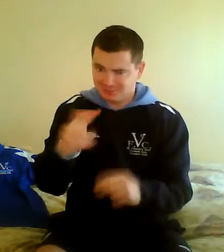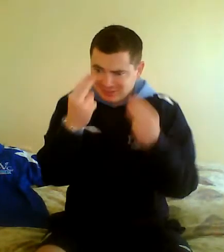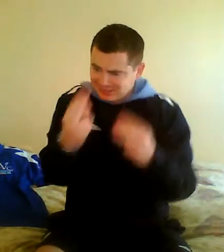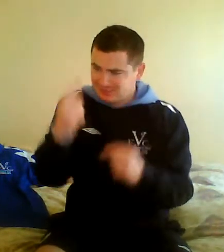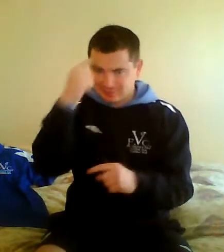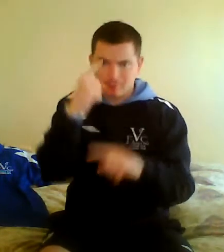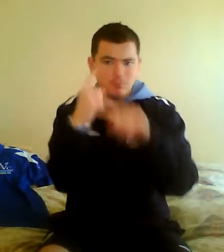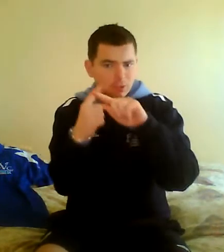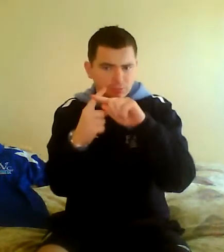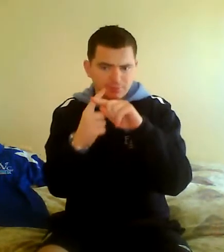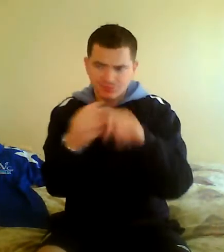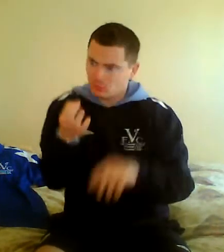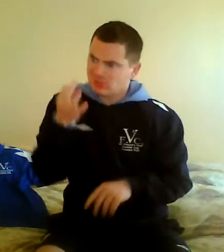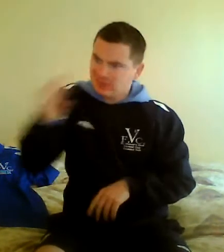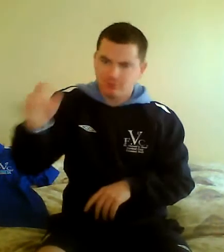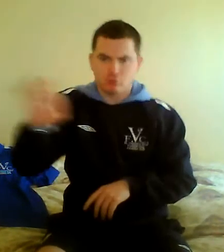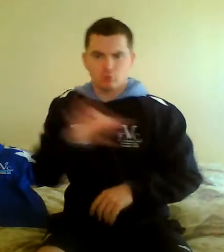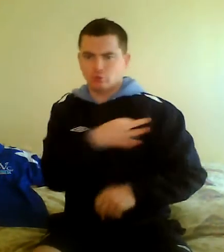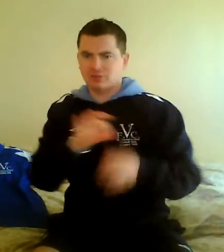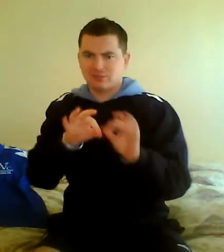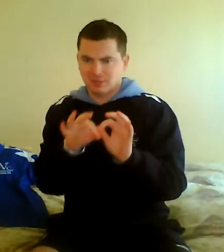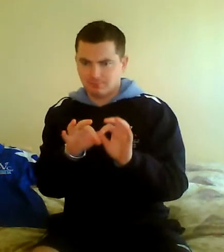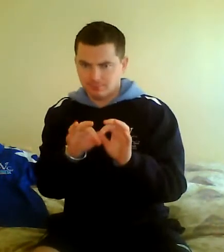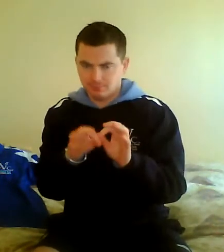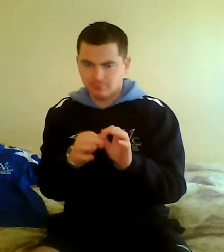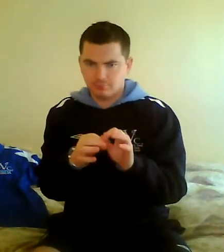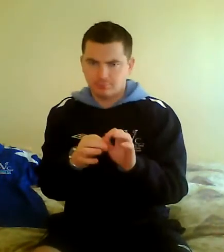and that we needed to be positive and give Raheen a good game